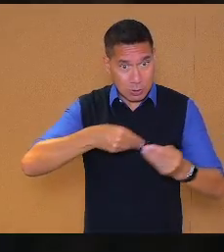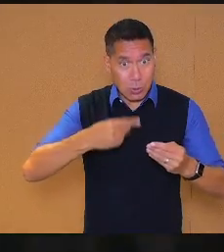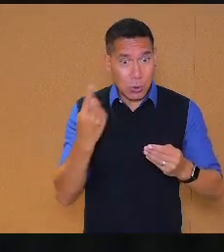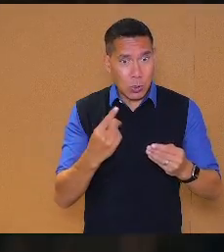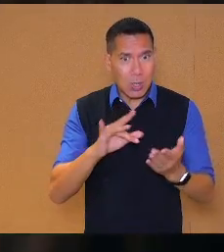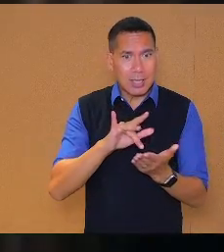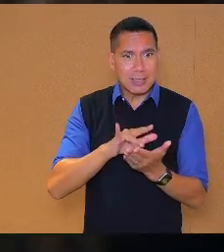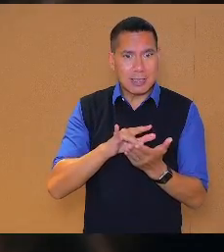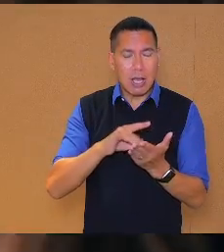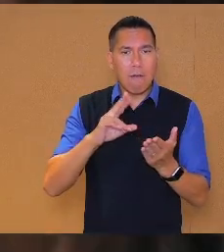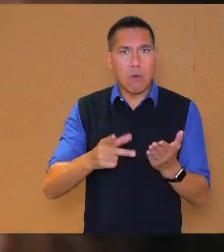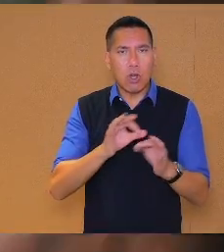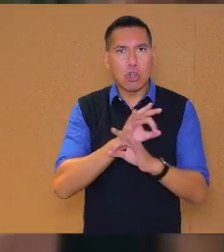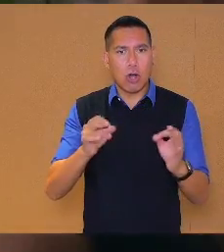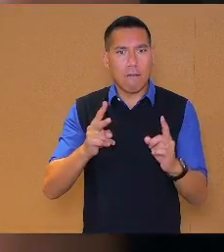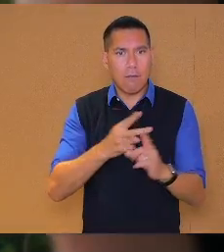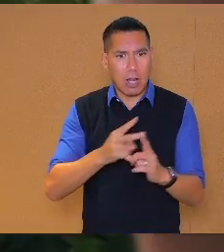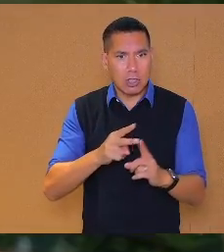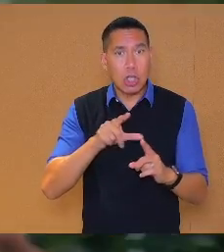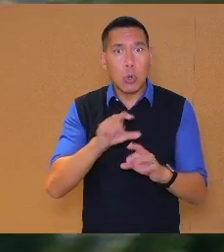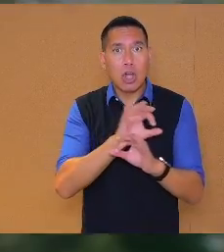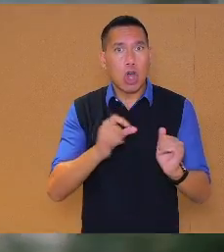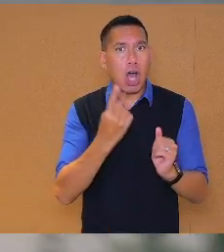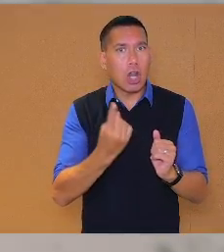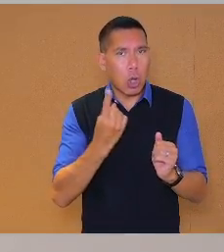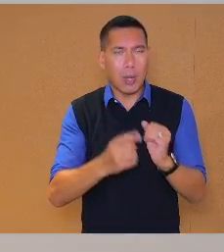Promotion Marketing Award is The Centre for Non-Violence -